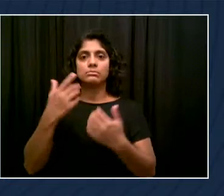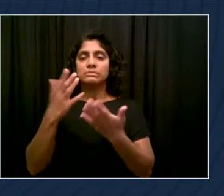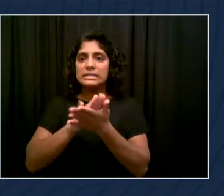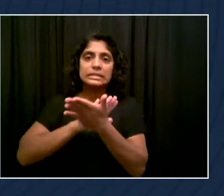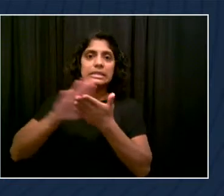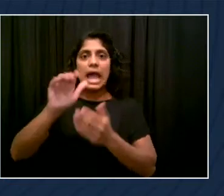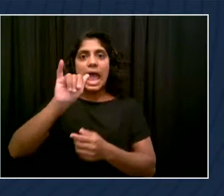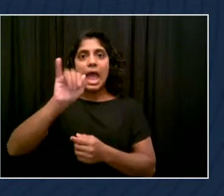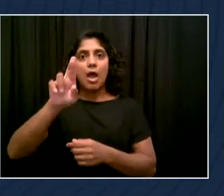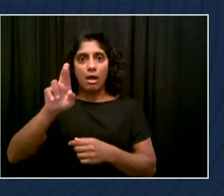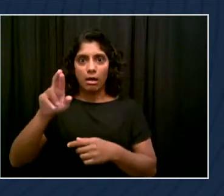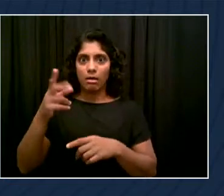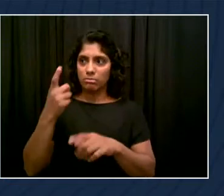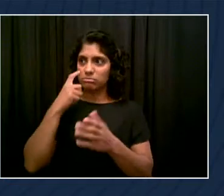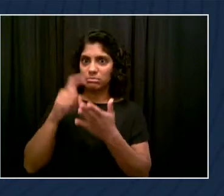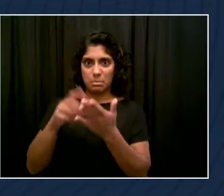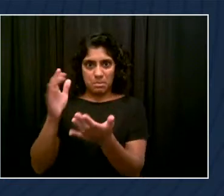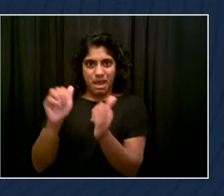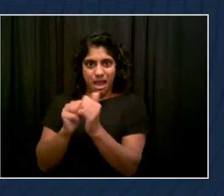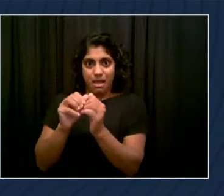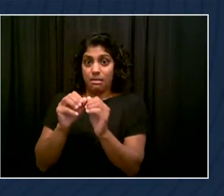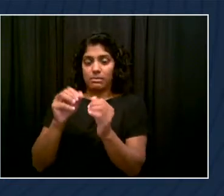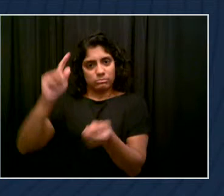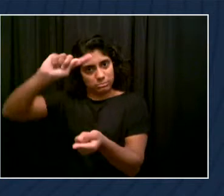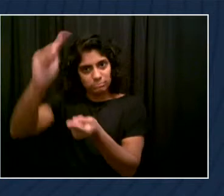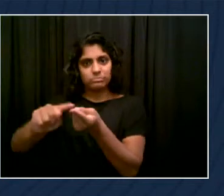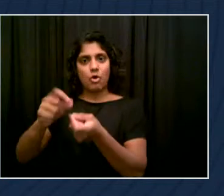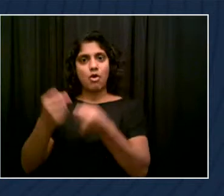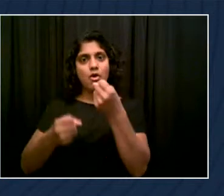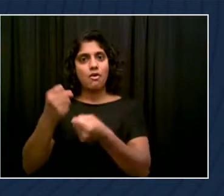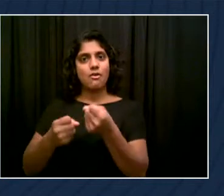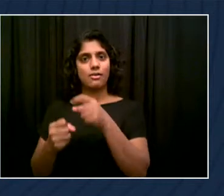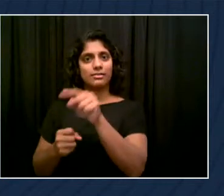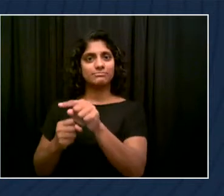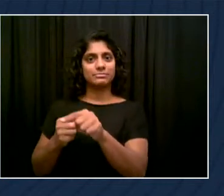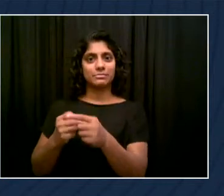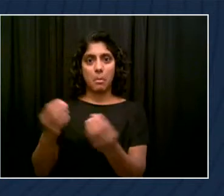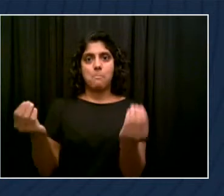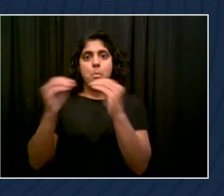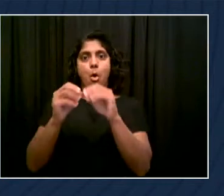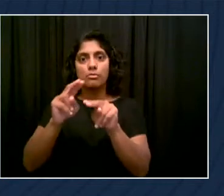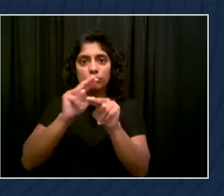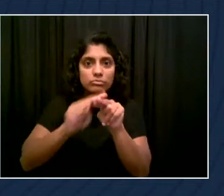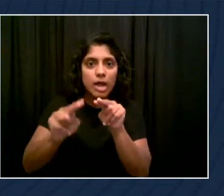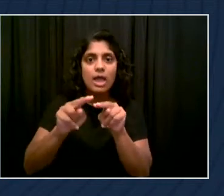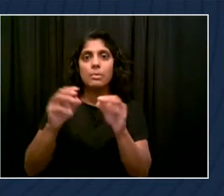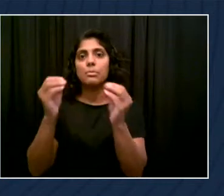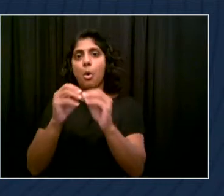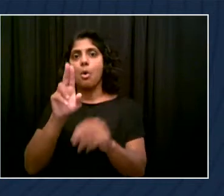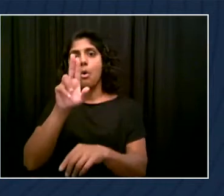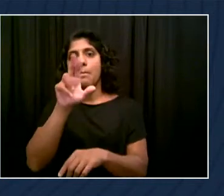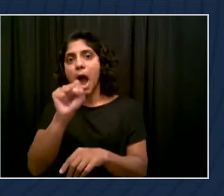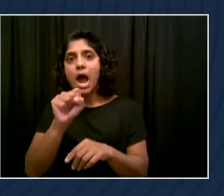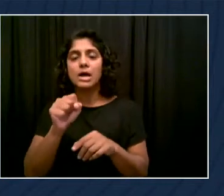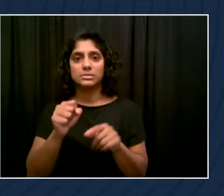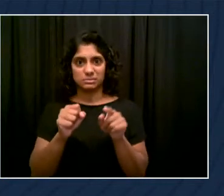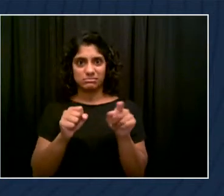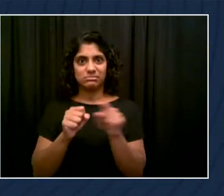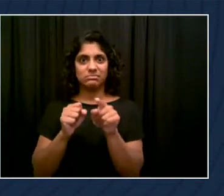ABSENTEEISM IS THE NUMBER ONE CAUSE IS ASTHMA. T'IS REALLY IMPORTANT TO MAKE SURE WE ARE